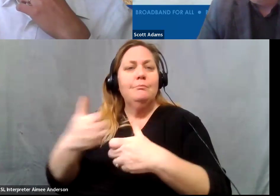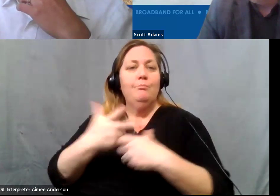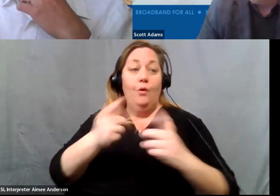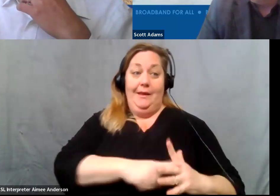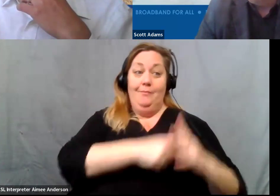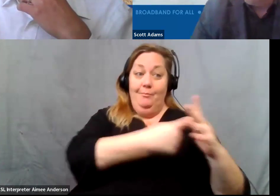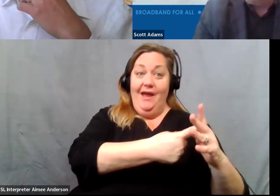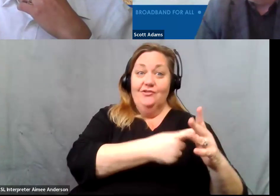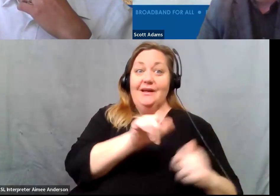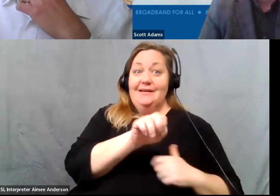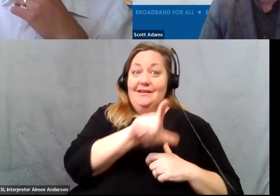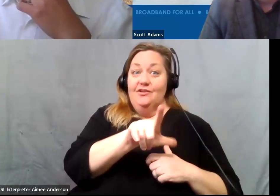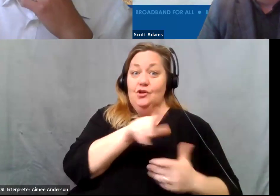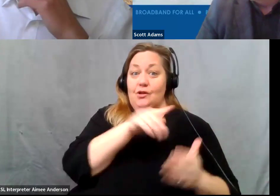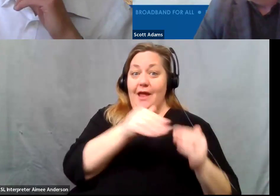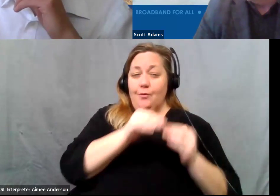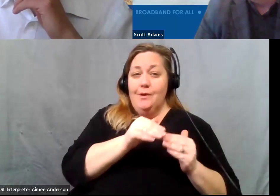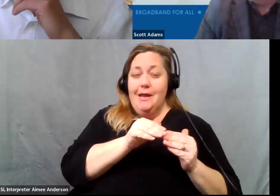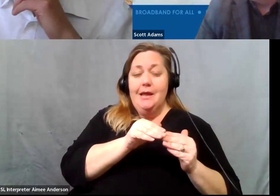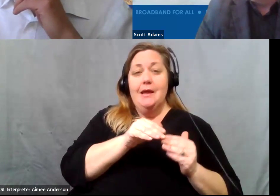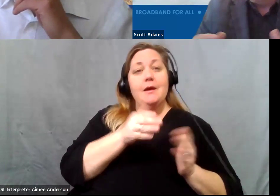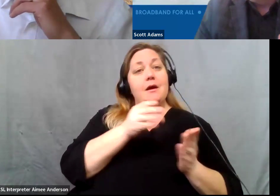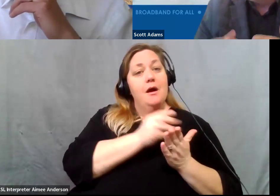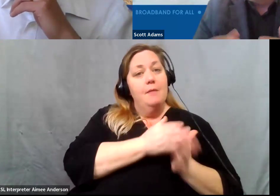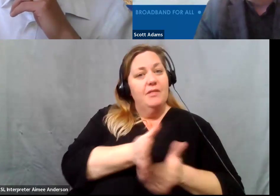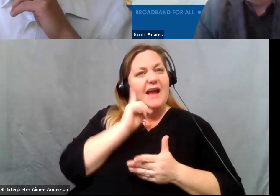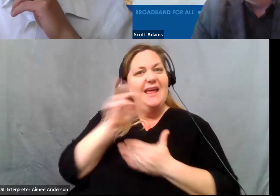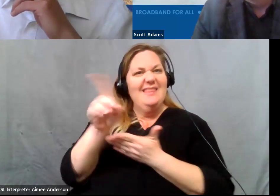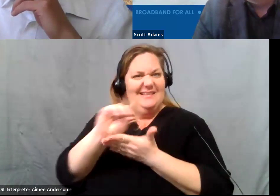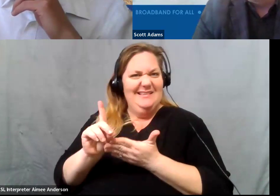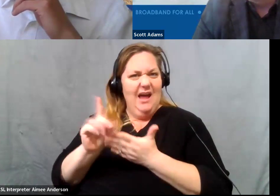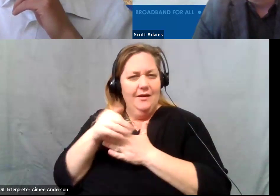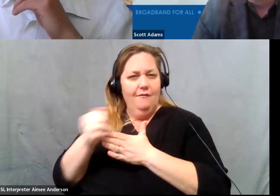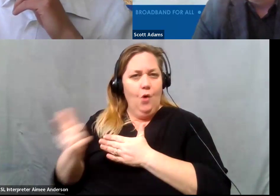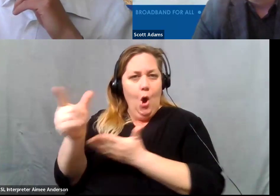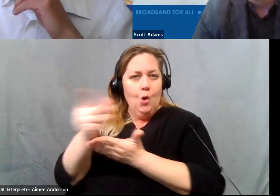the Digital Equity Plan and the design of the overall grant program and sub-grant programs.